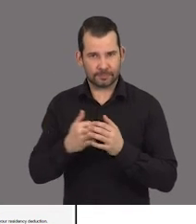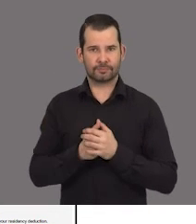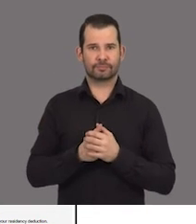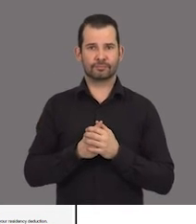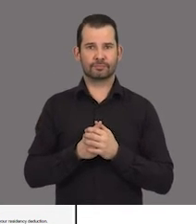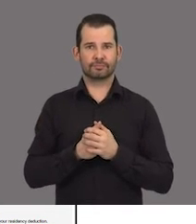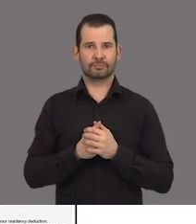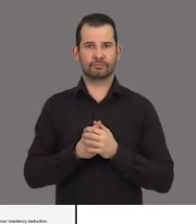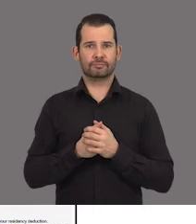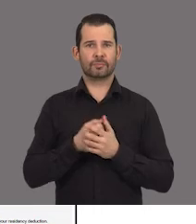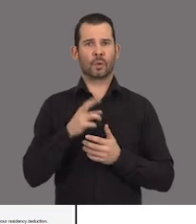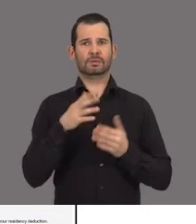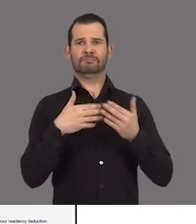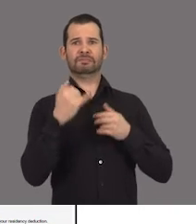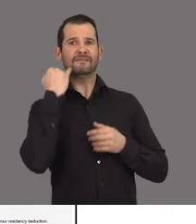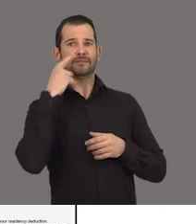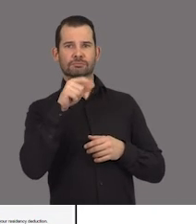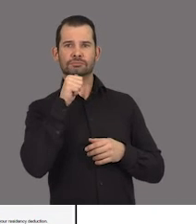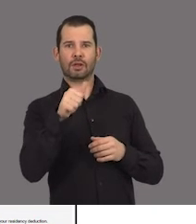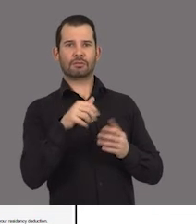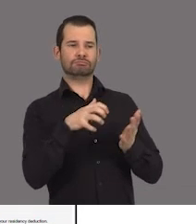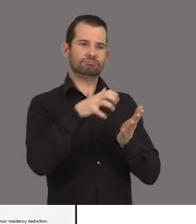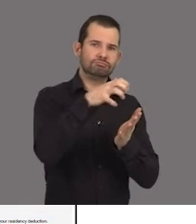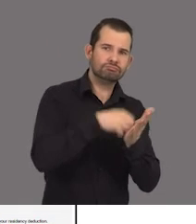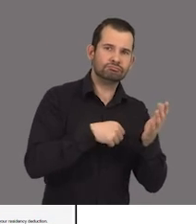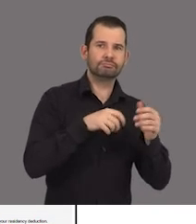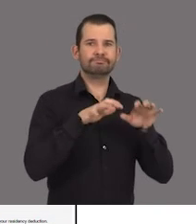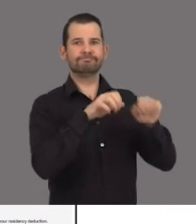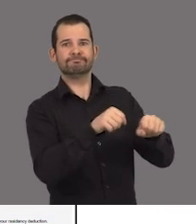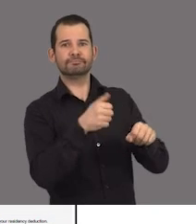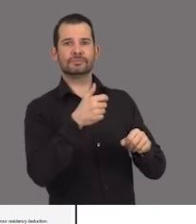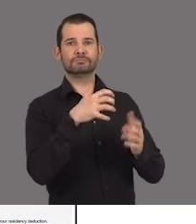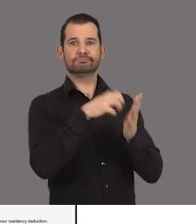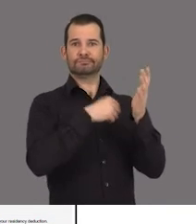even if you do not claim a deduction for residency